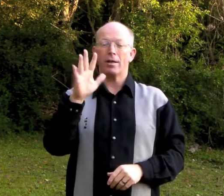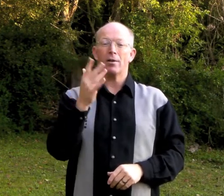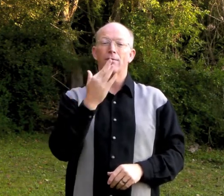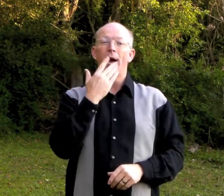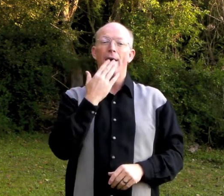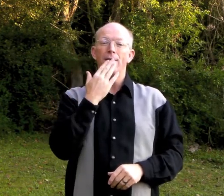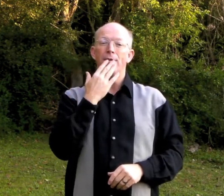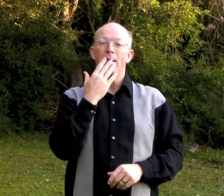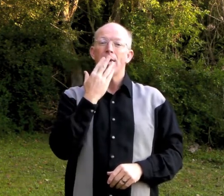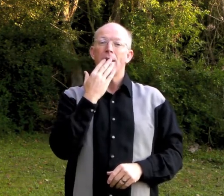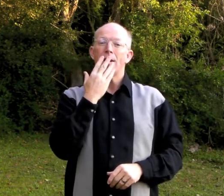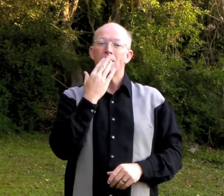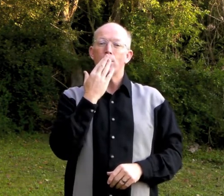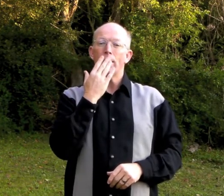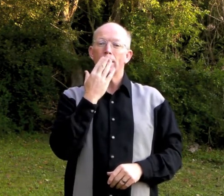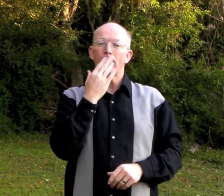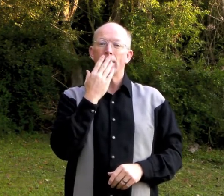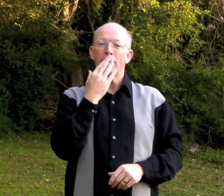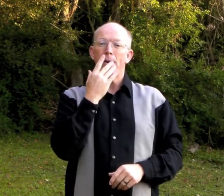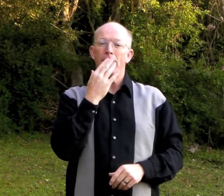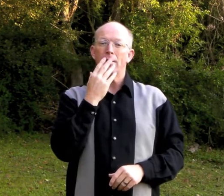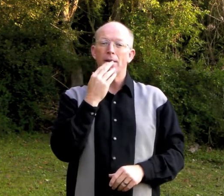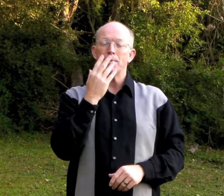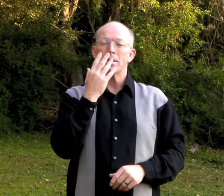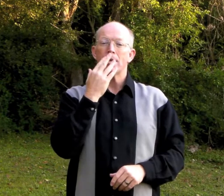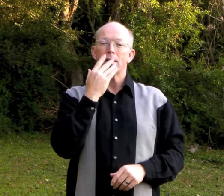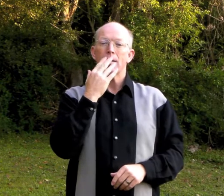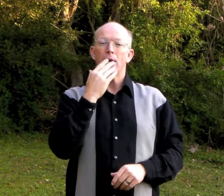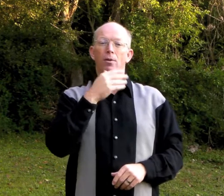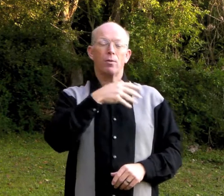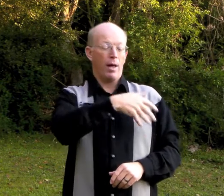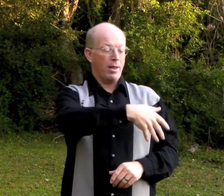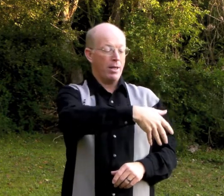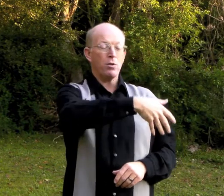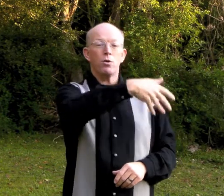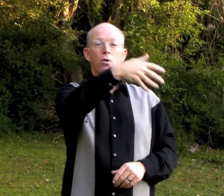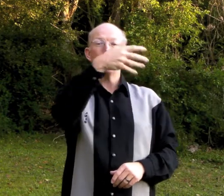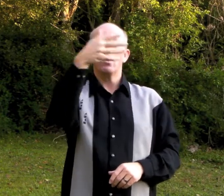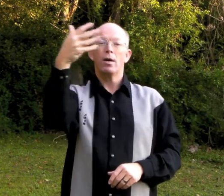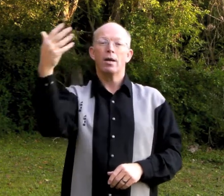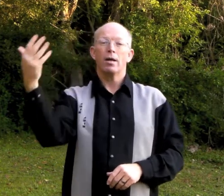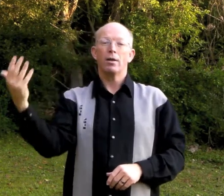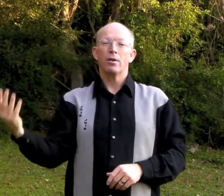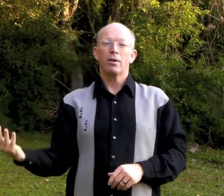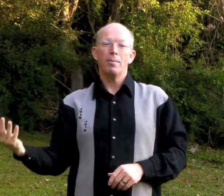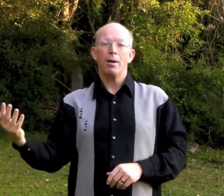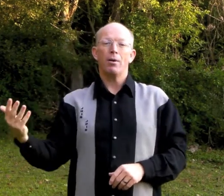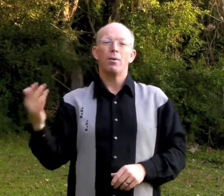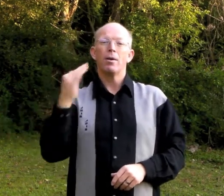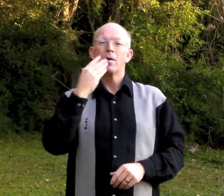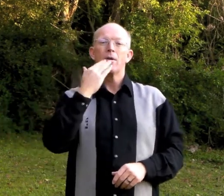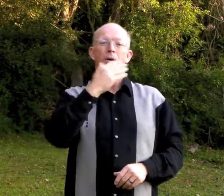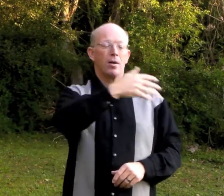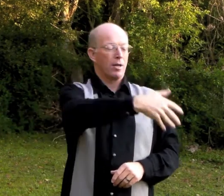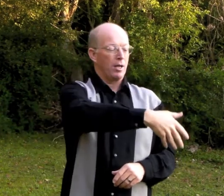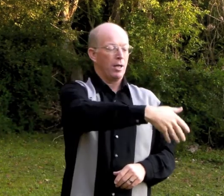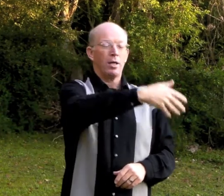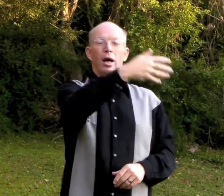You take your 5 and you wiggle it right there by your lips. And then you do the bow.